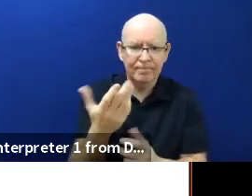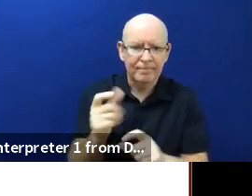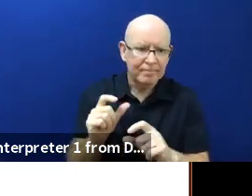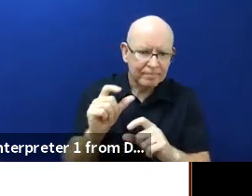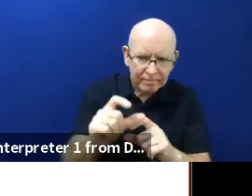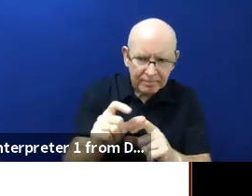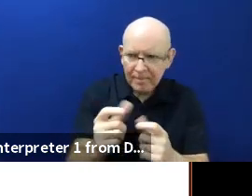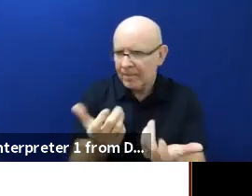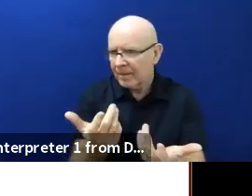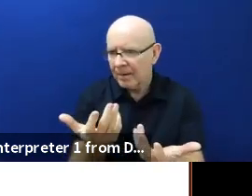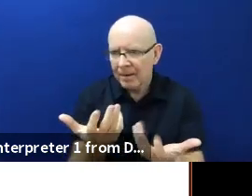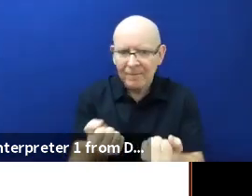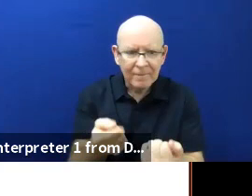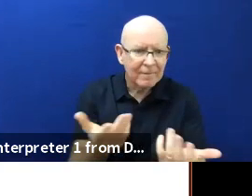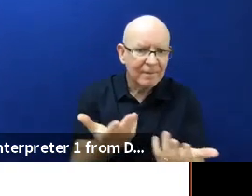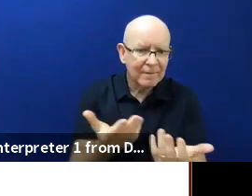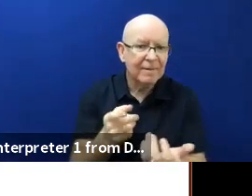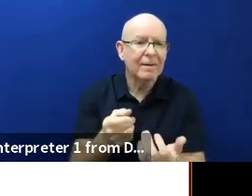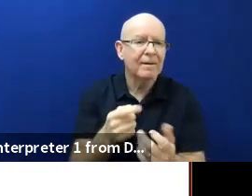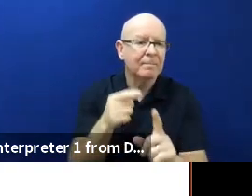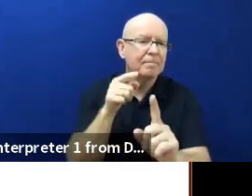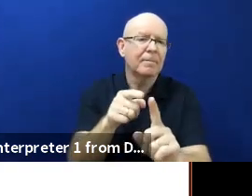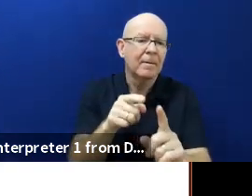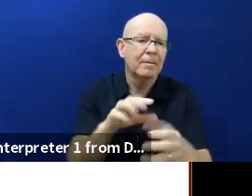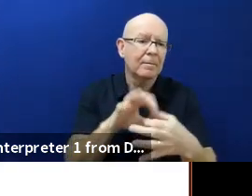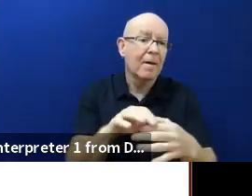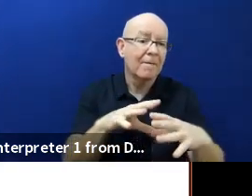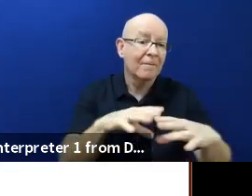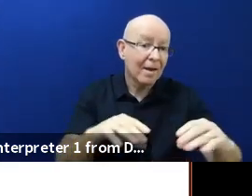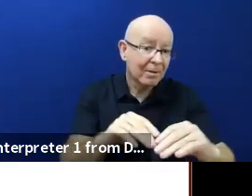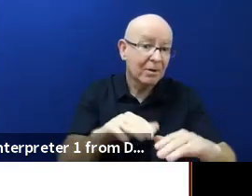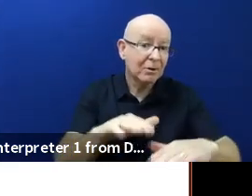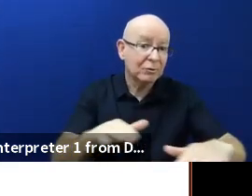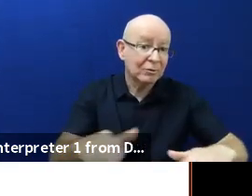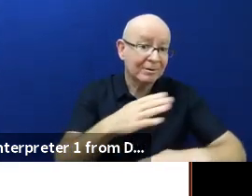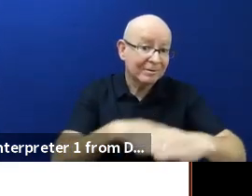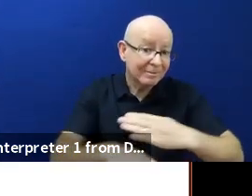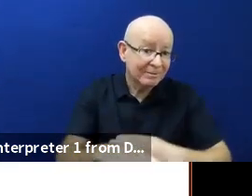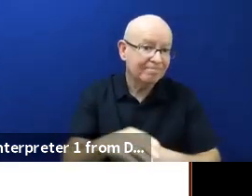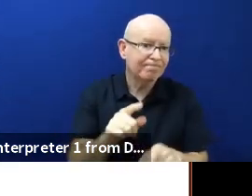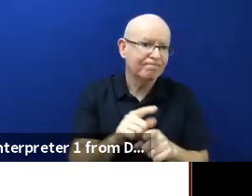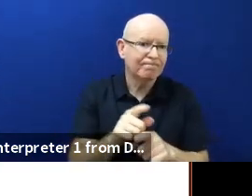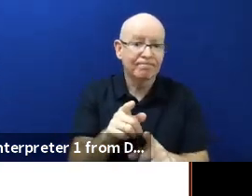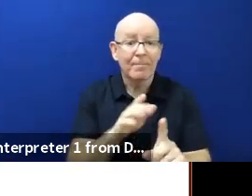full participation for children with disability and their inclusion. And the ambition is that